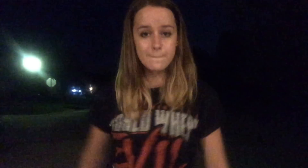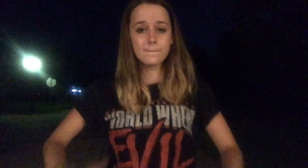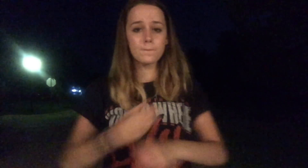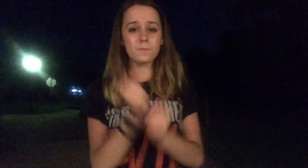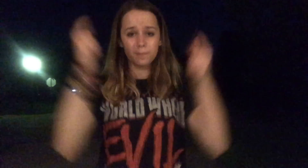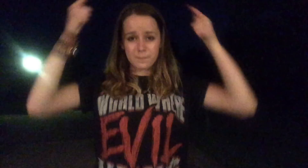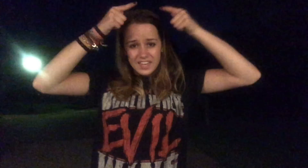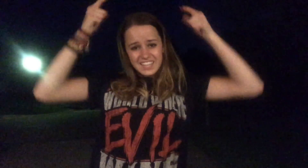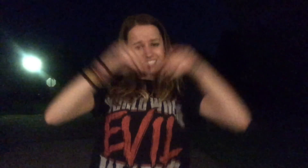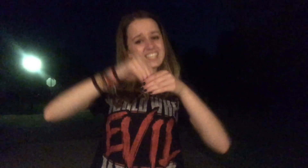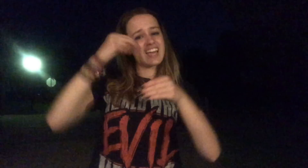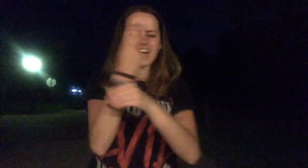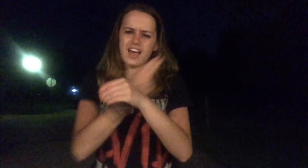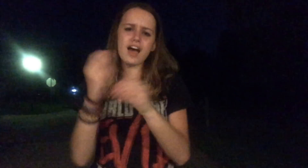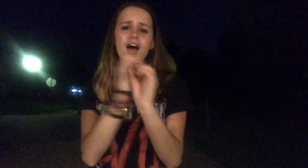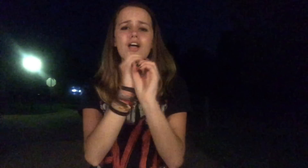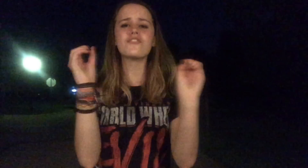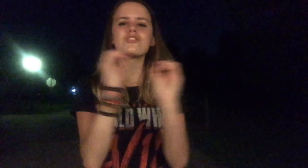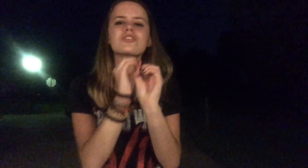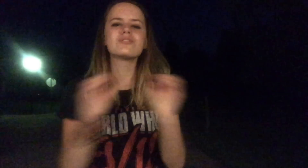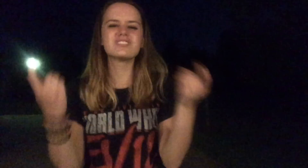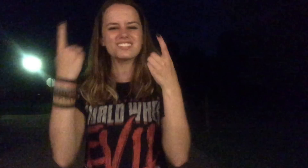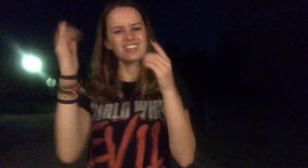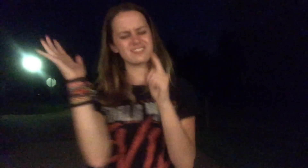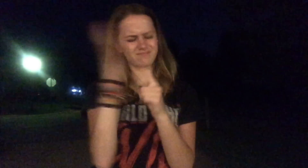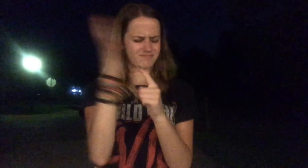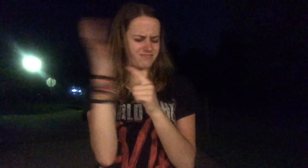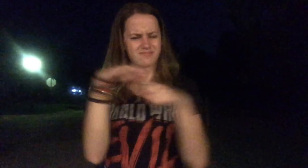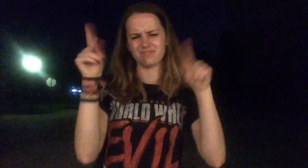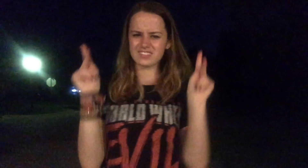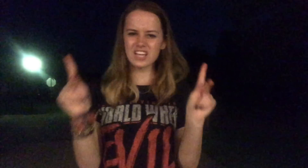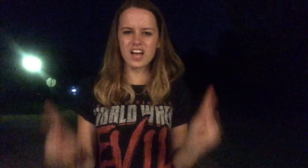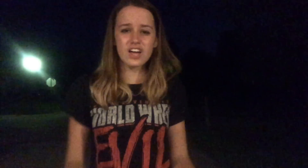Making saints out of useless pop stars